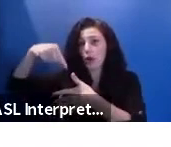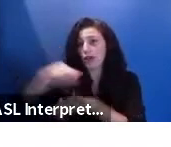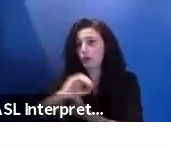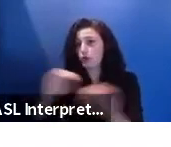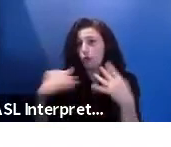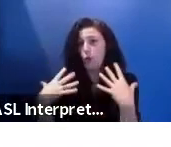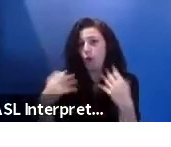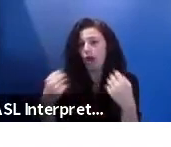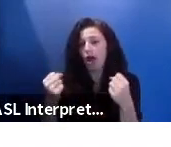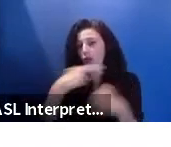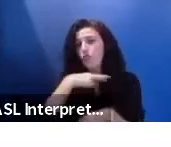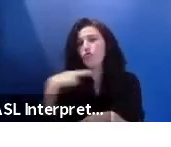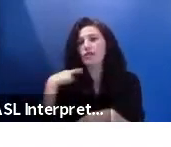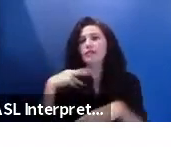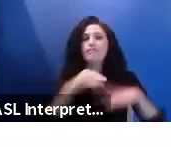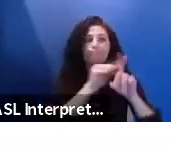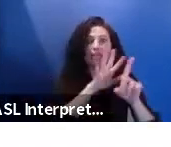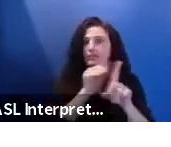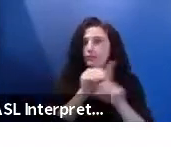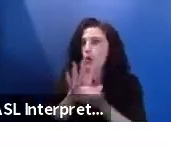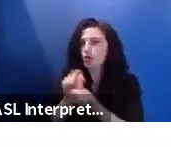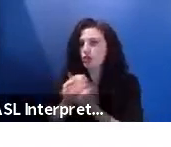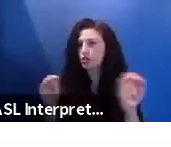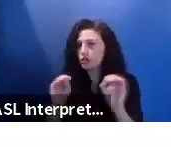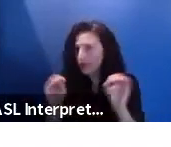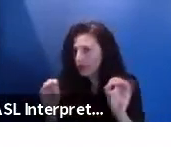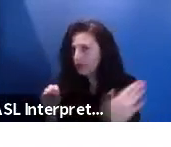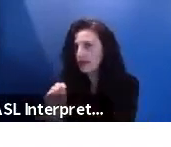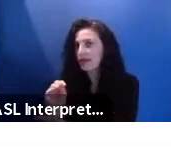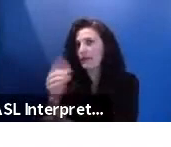as a result of people not following the safety protocols.